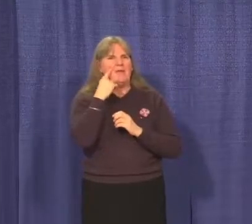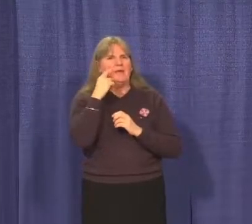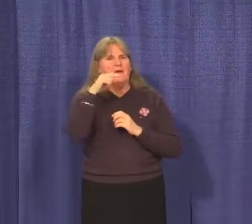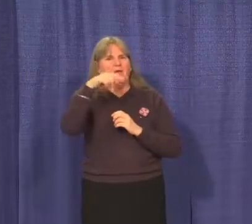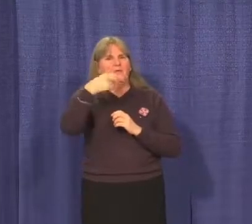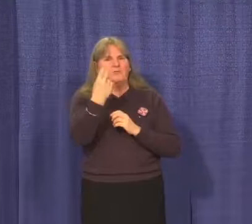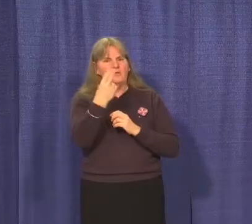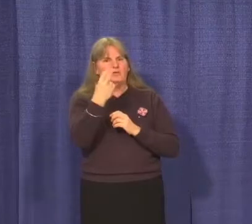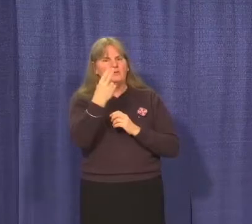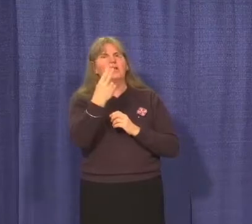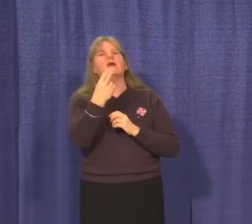telephone, I think beginning